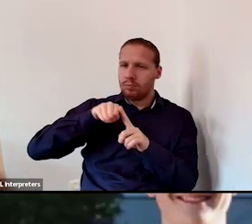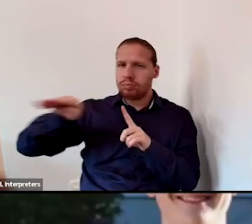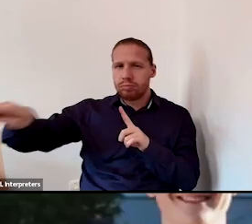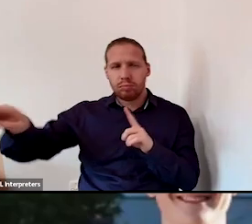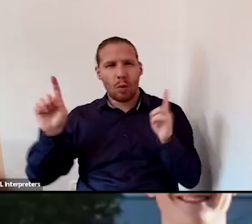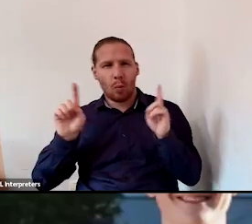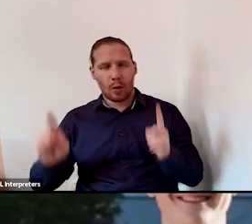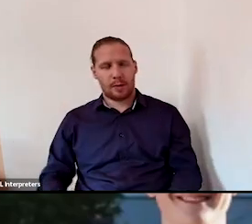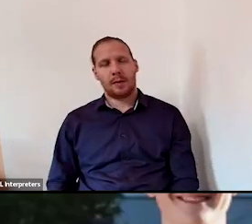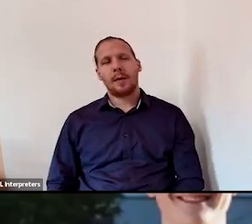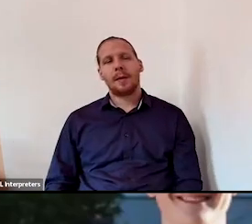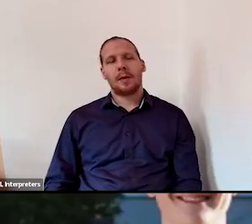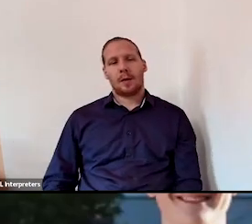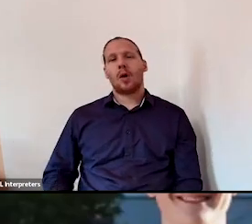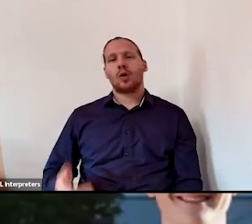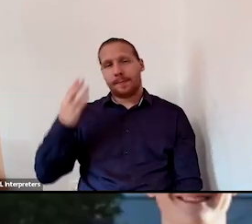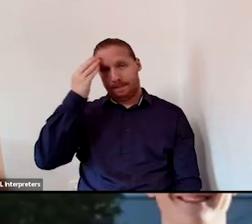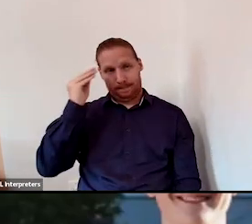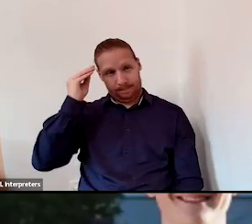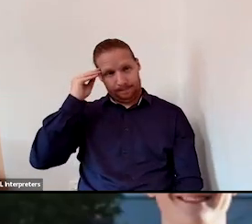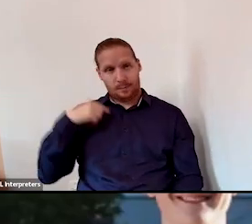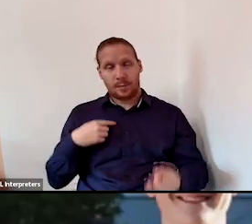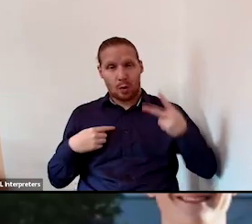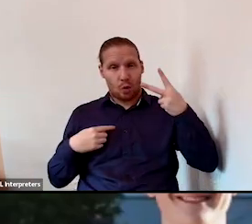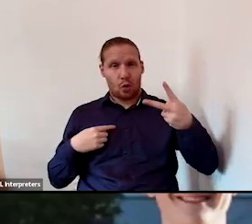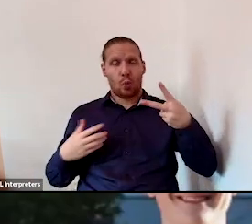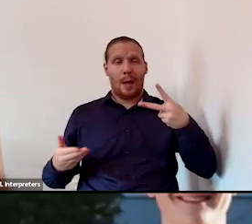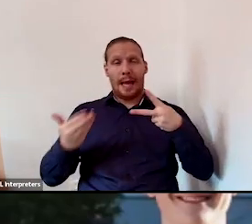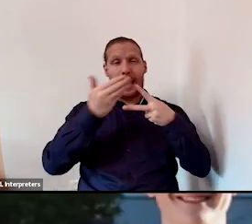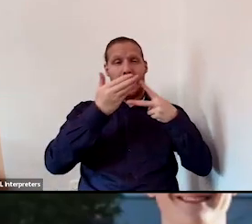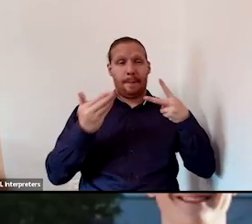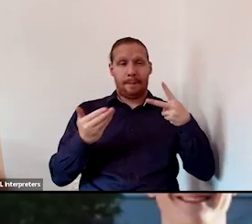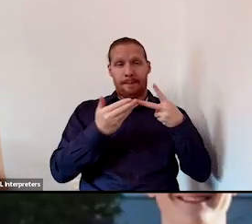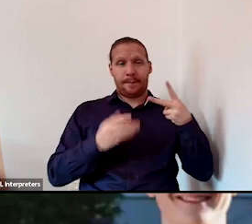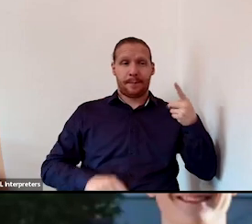aims of this snapshot, which you can see here on the slide. These were what a young people's experiences